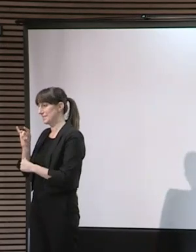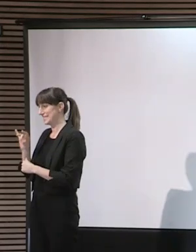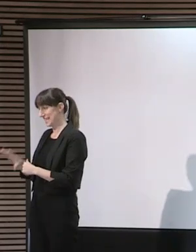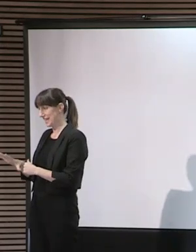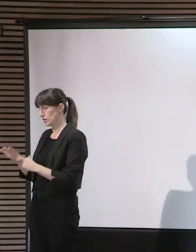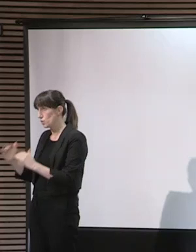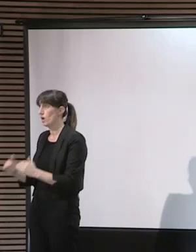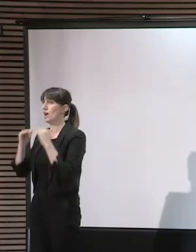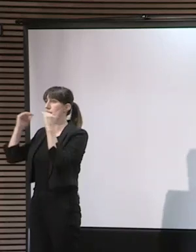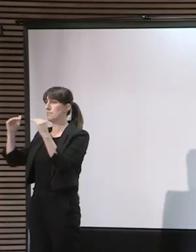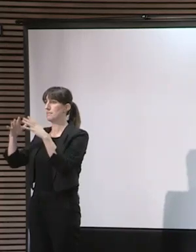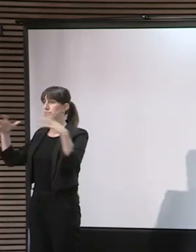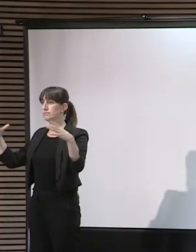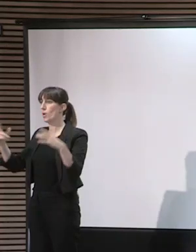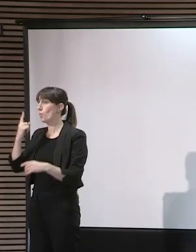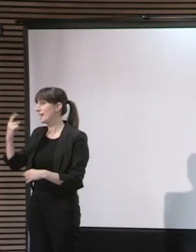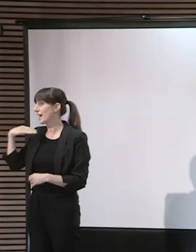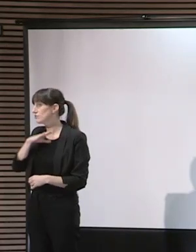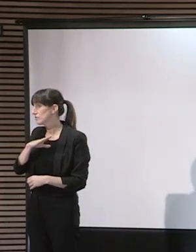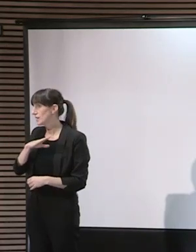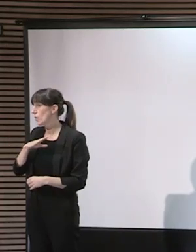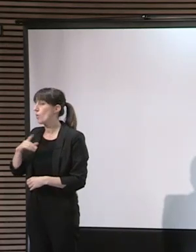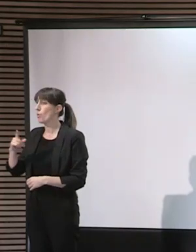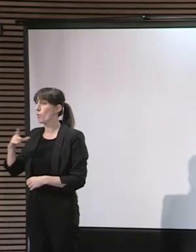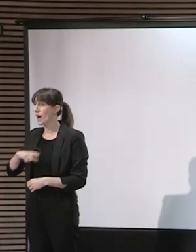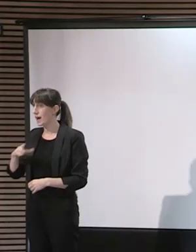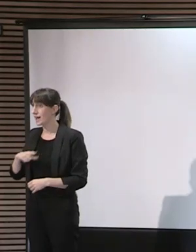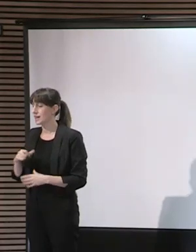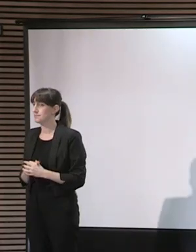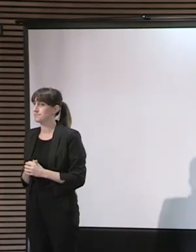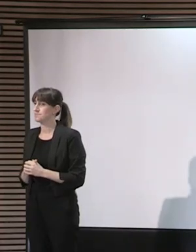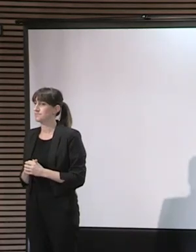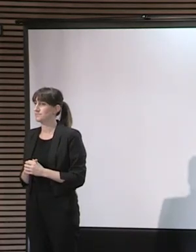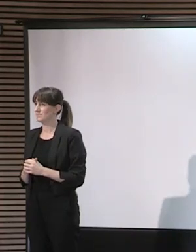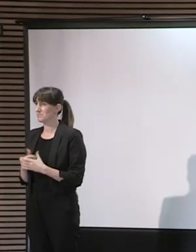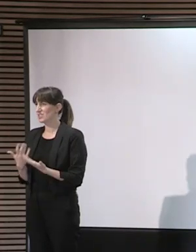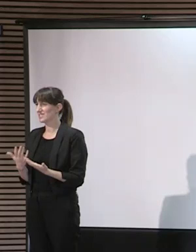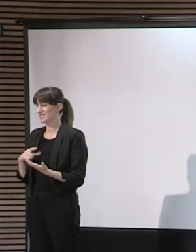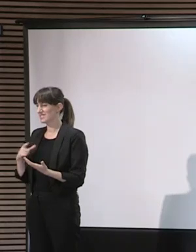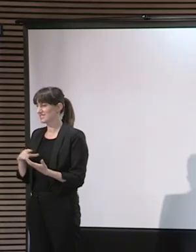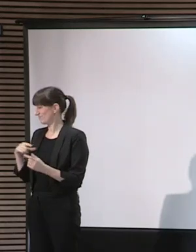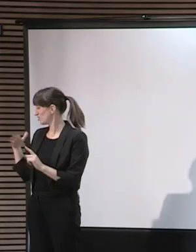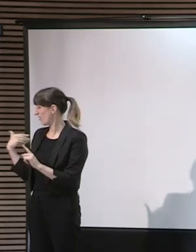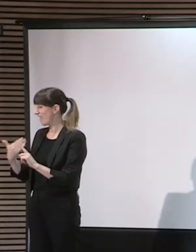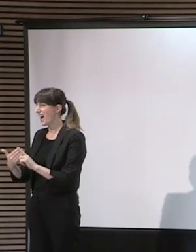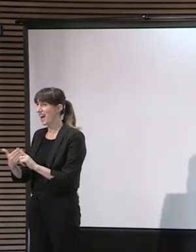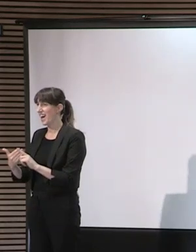able to advise to go from 10 to 100 - to the full Alert Level 2 group size - was